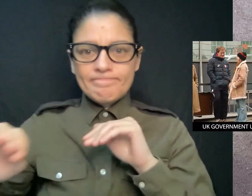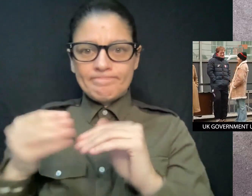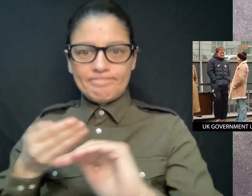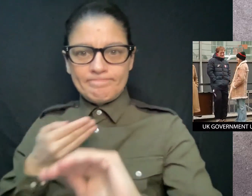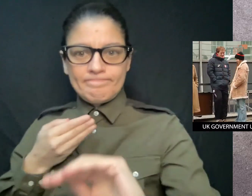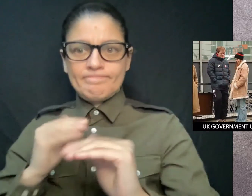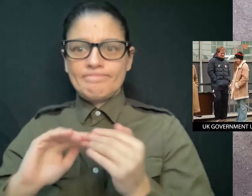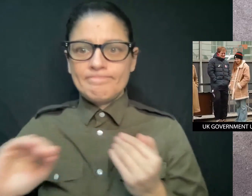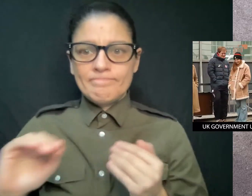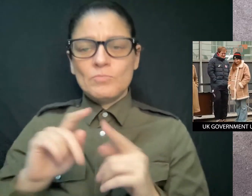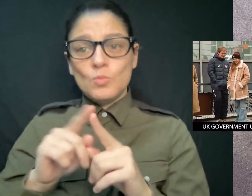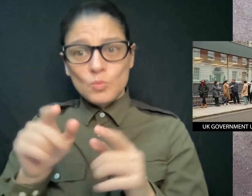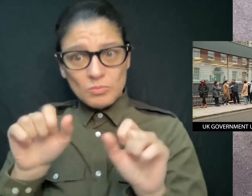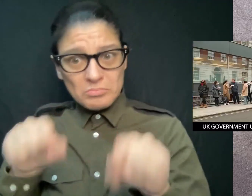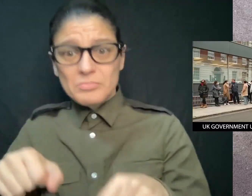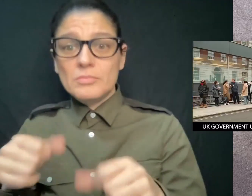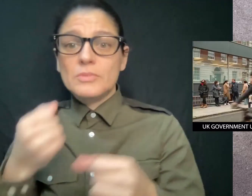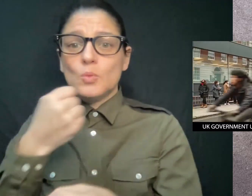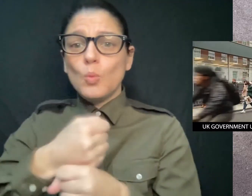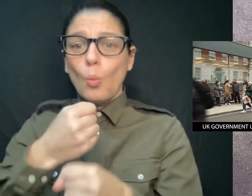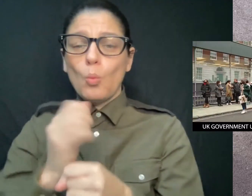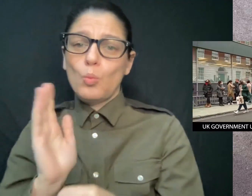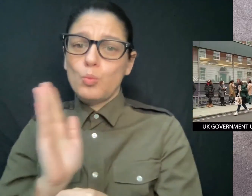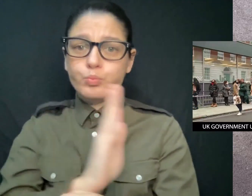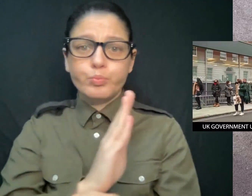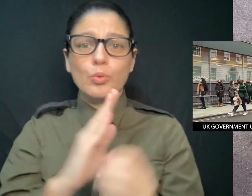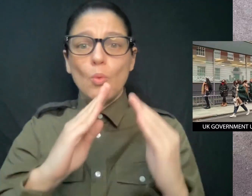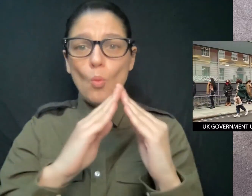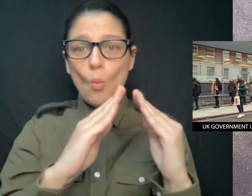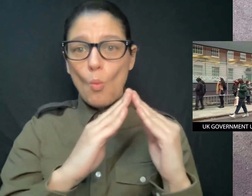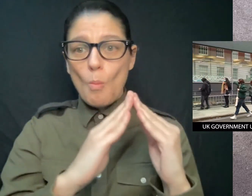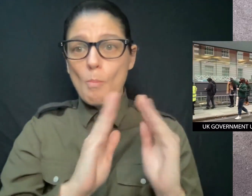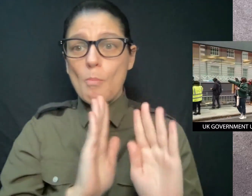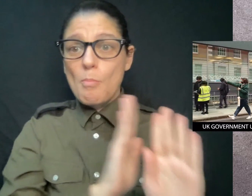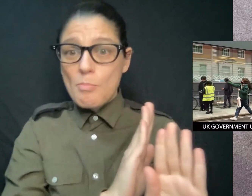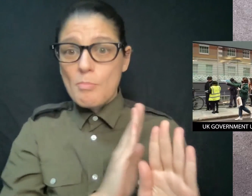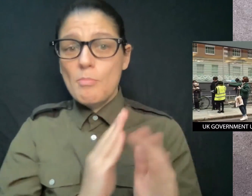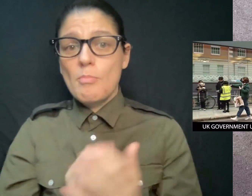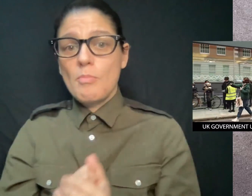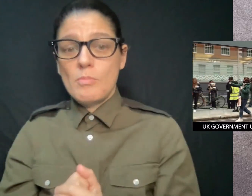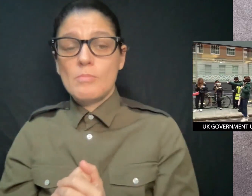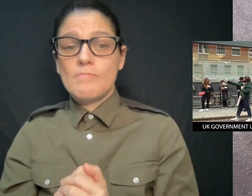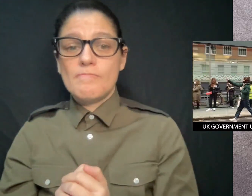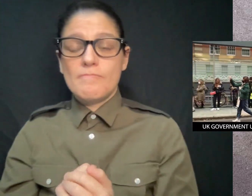record number of covid daily infections people are being urged to wear a mask